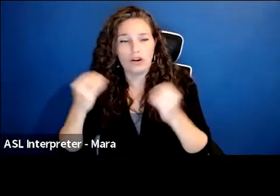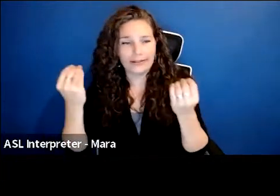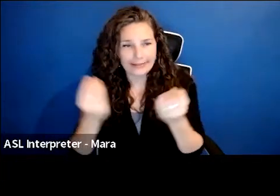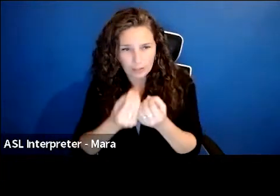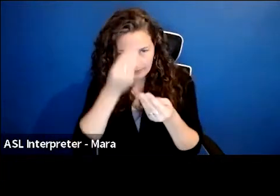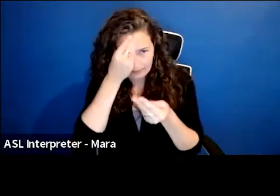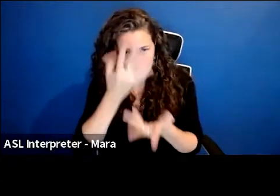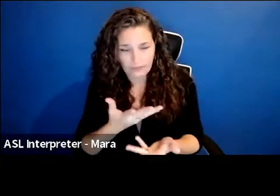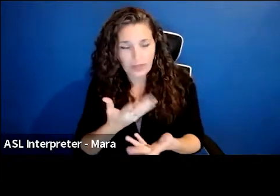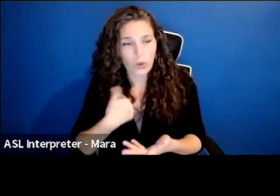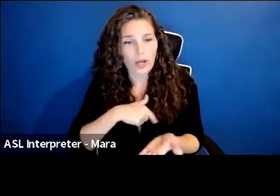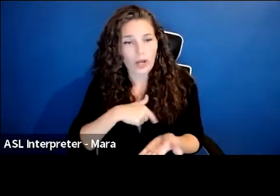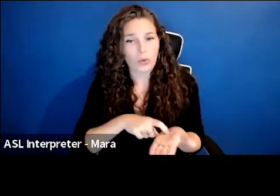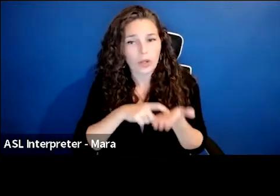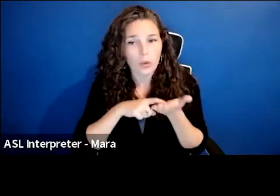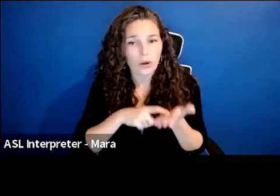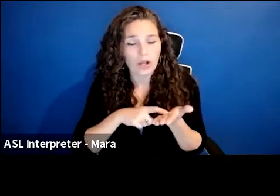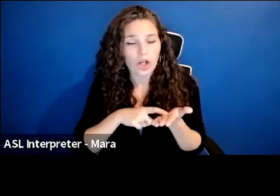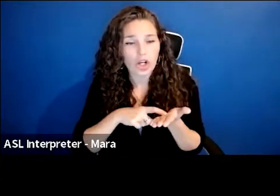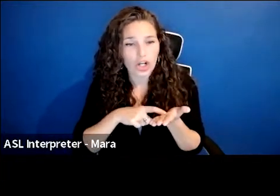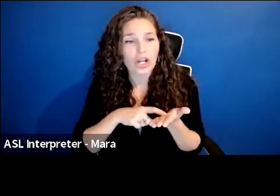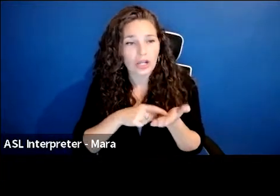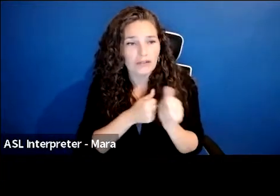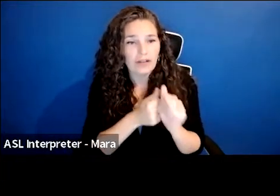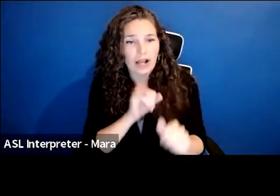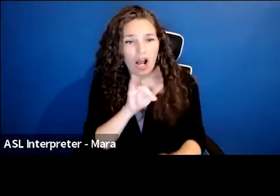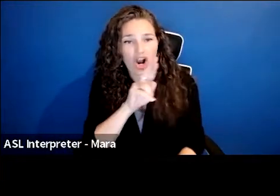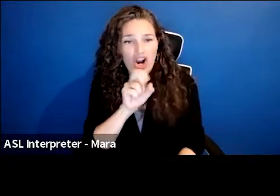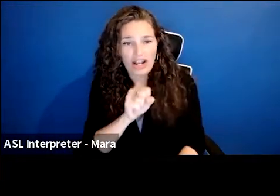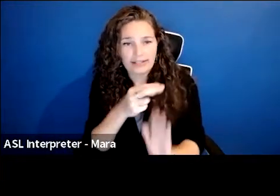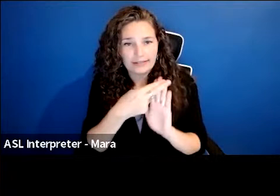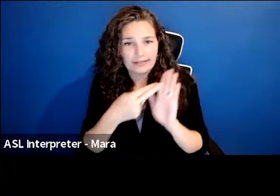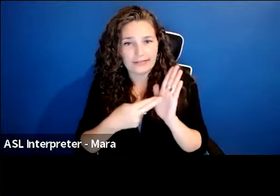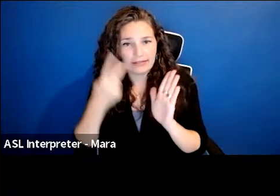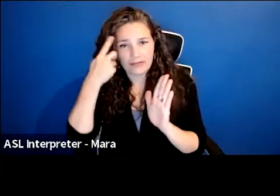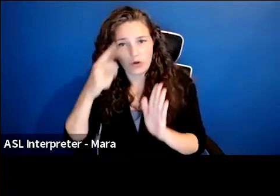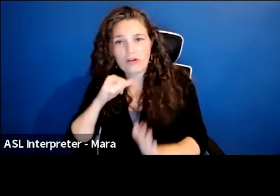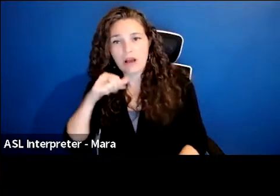and we are required to follow IRS guidelines for nonprofit organizations.